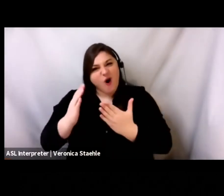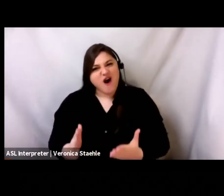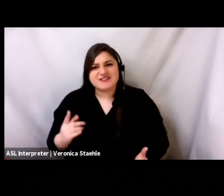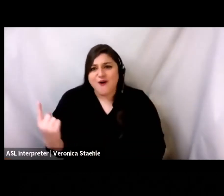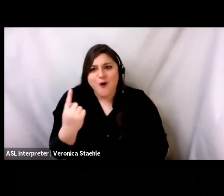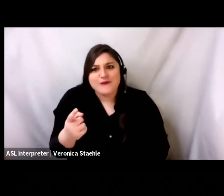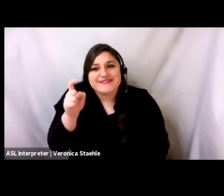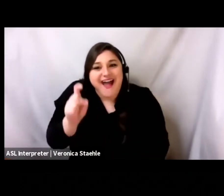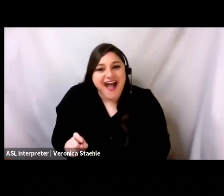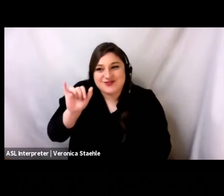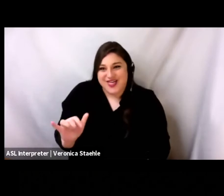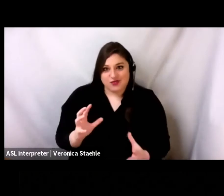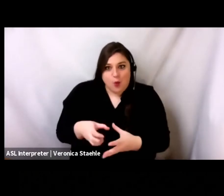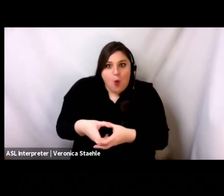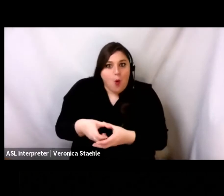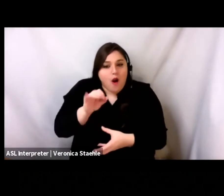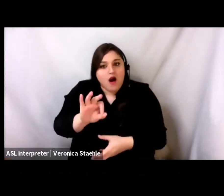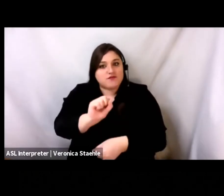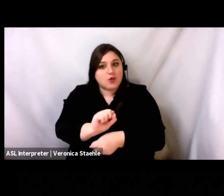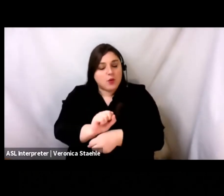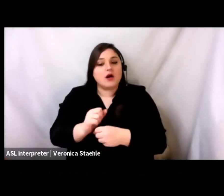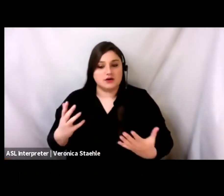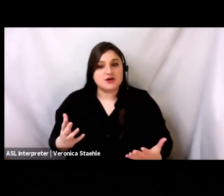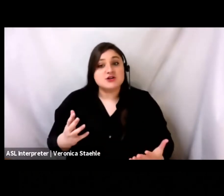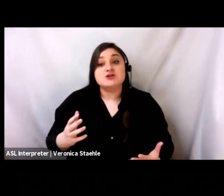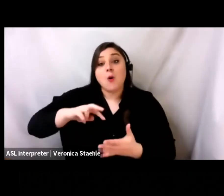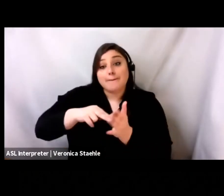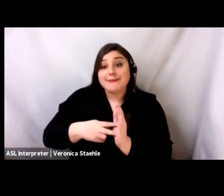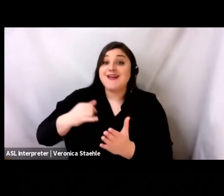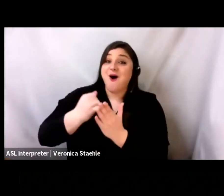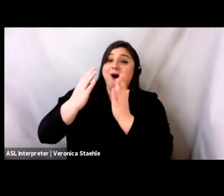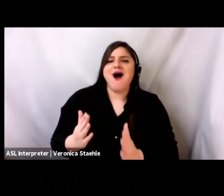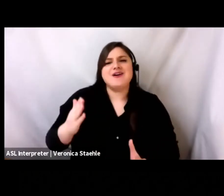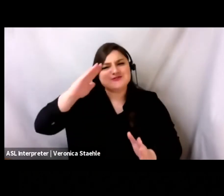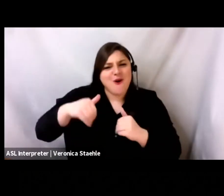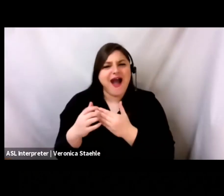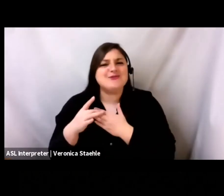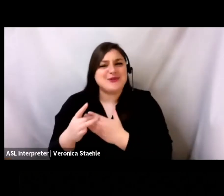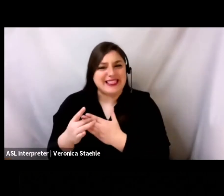as artists being looked to lead but we're also having to—and we're ready. Right. But we're